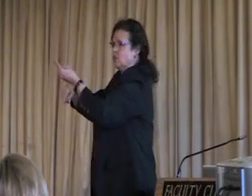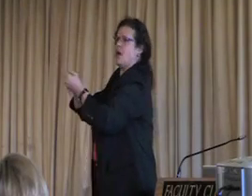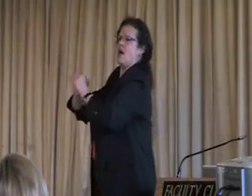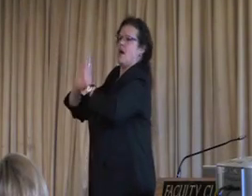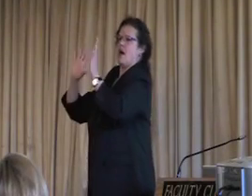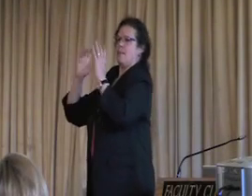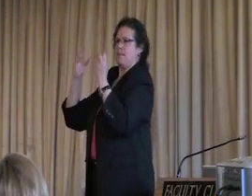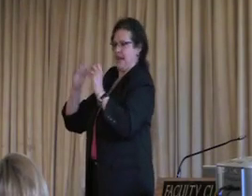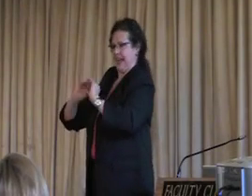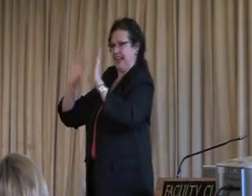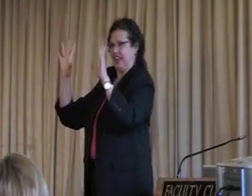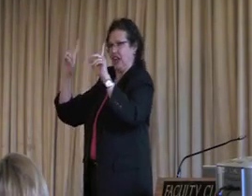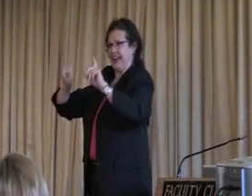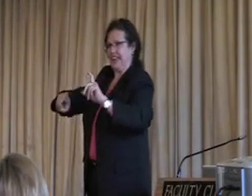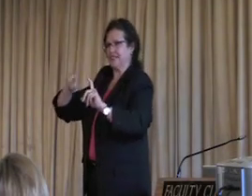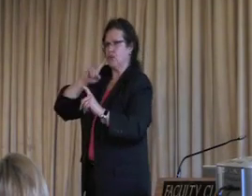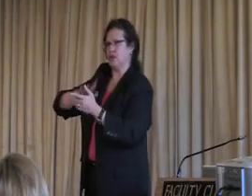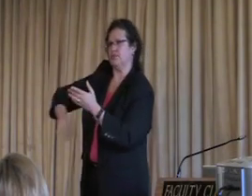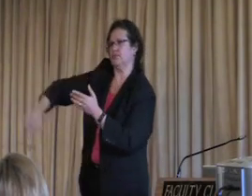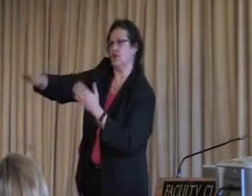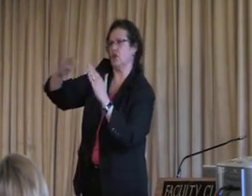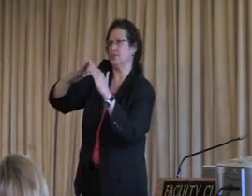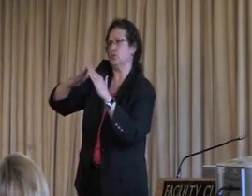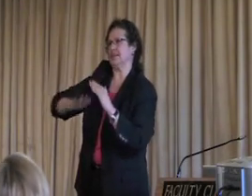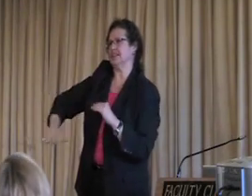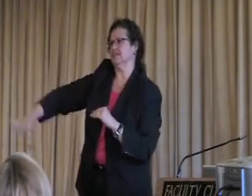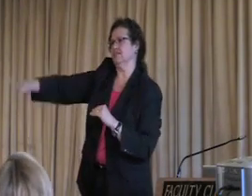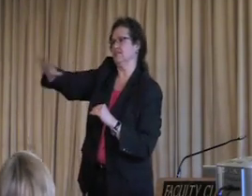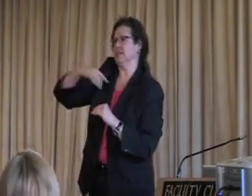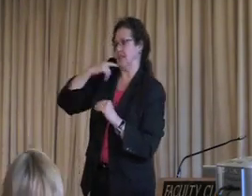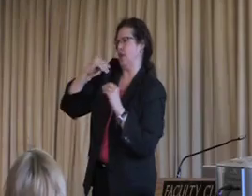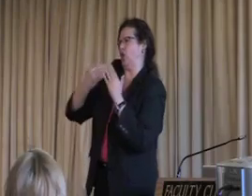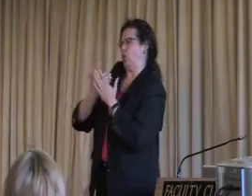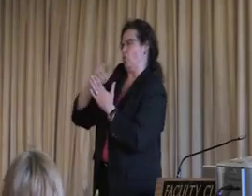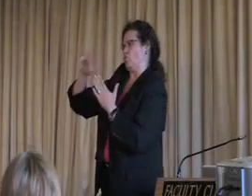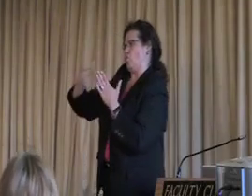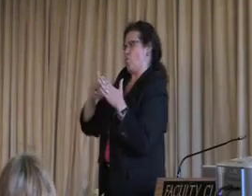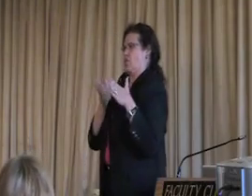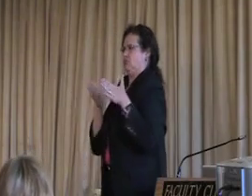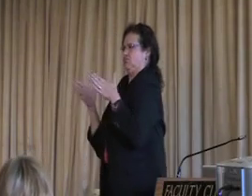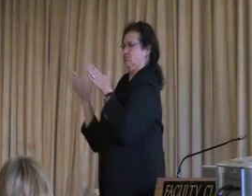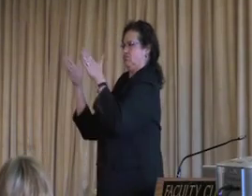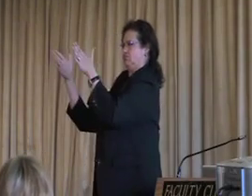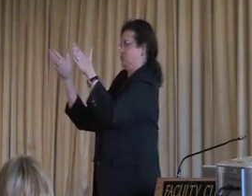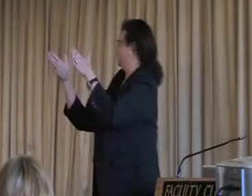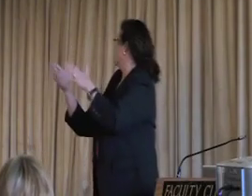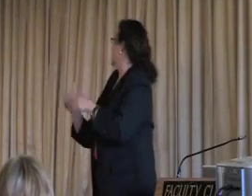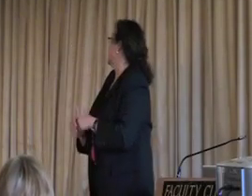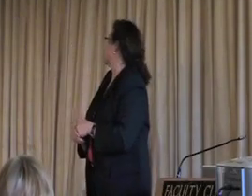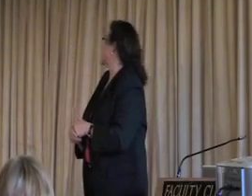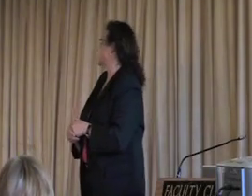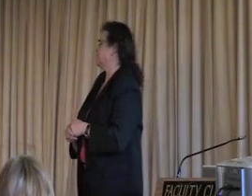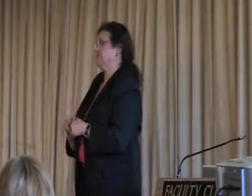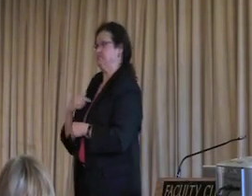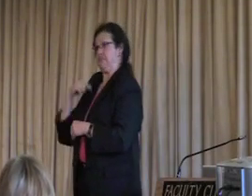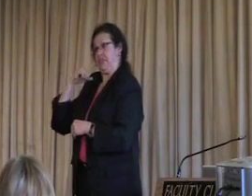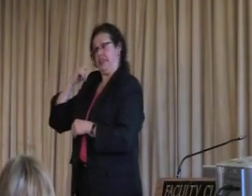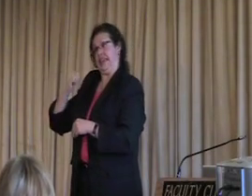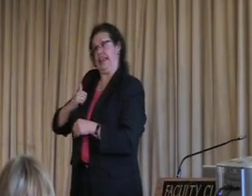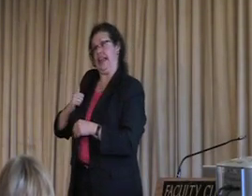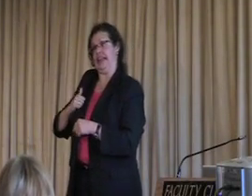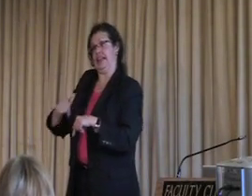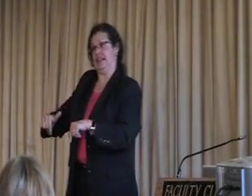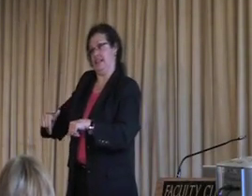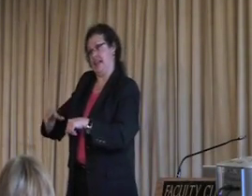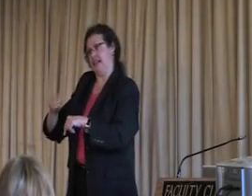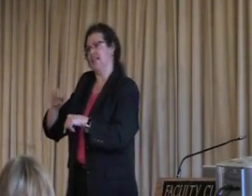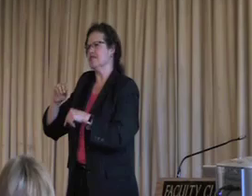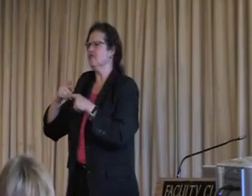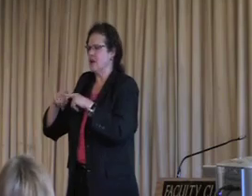sign language community to the university. And I think that that should be the new role